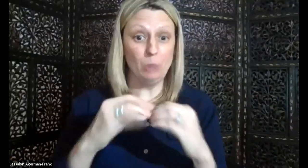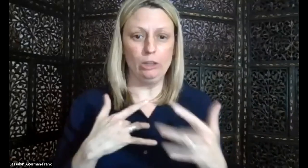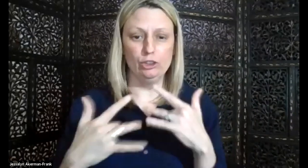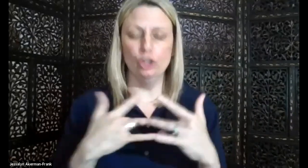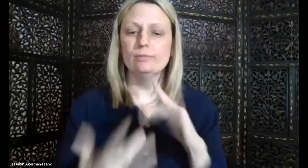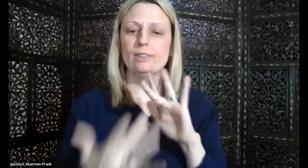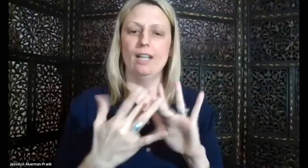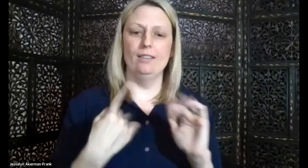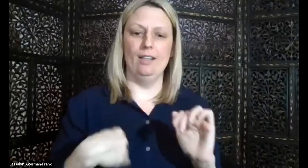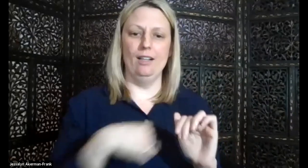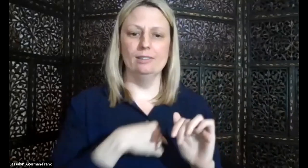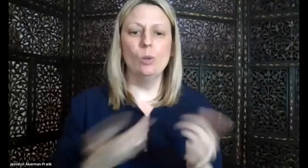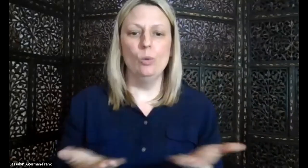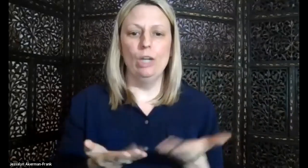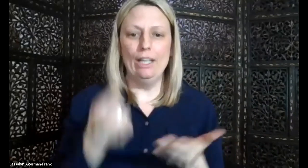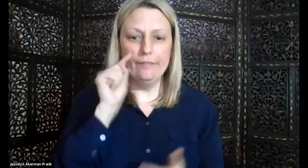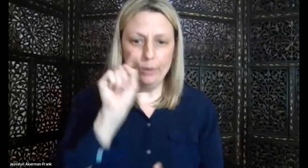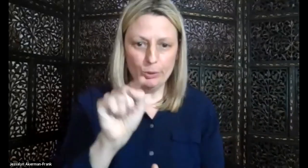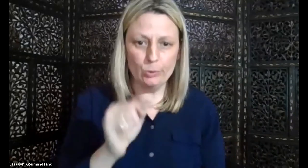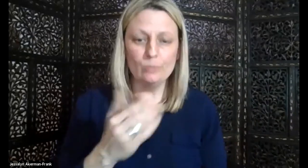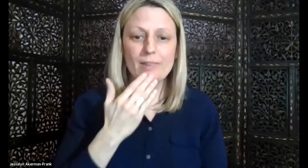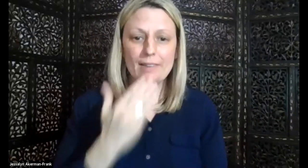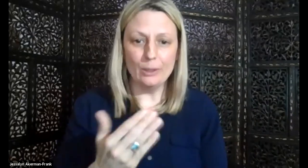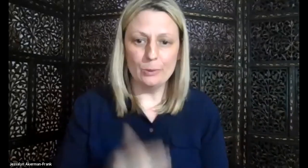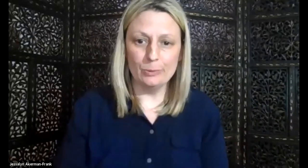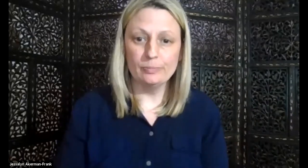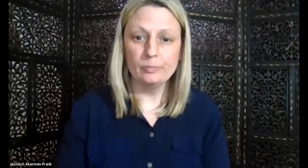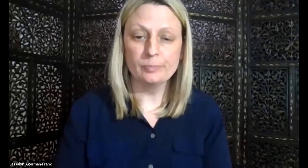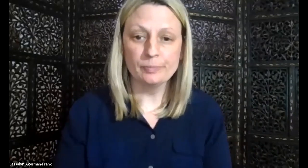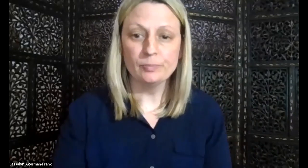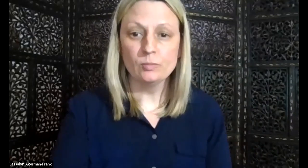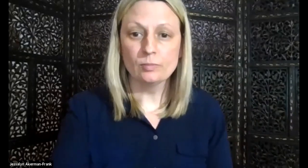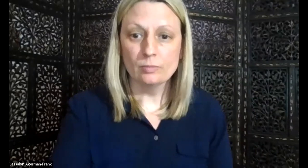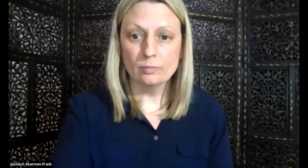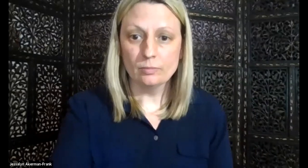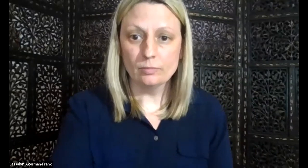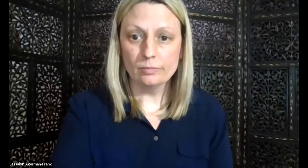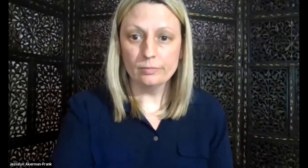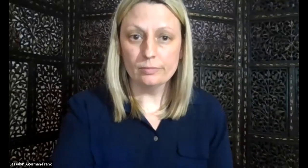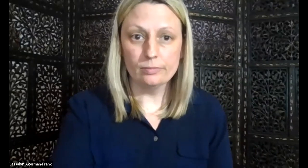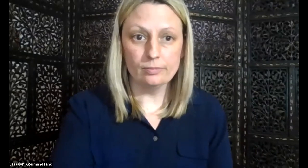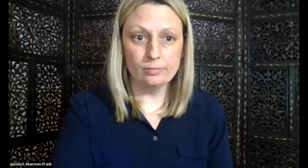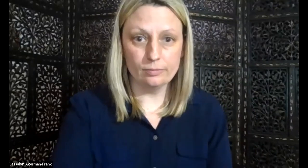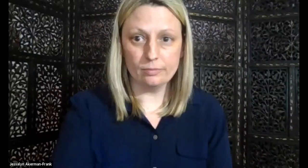sort. Other things that provide private information that's not appropriate and that's concerning. So if you have